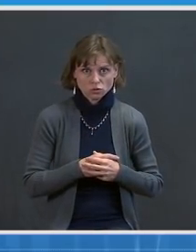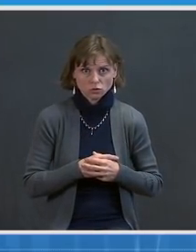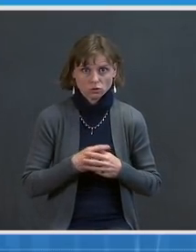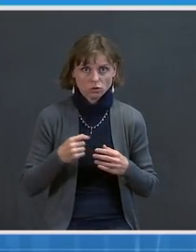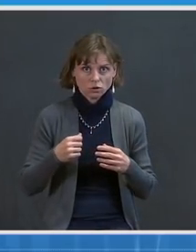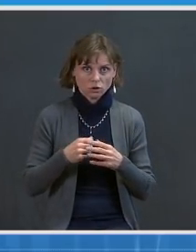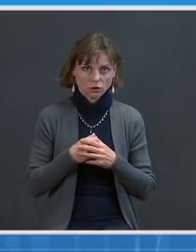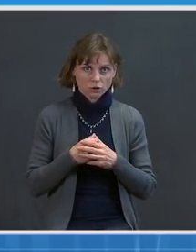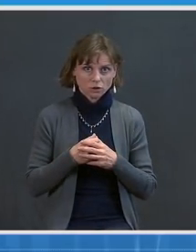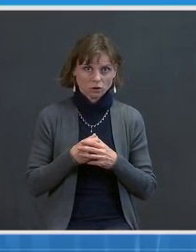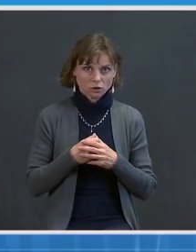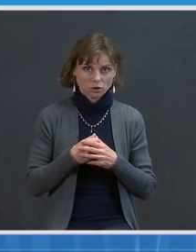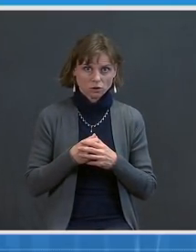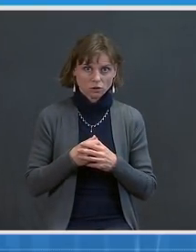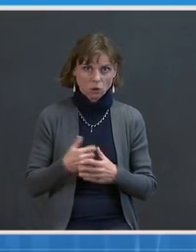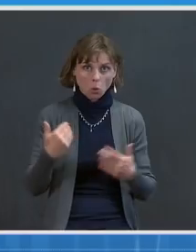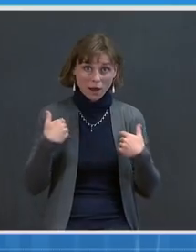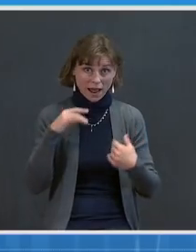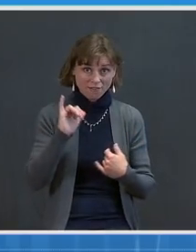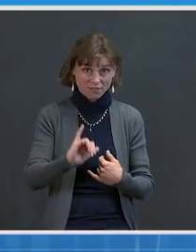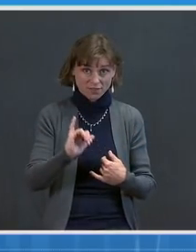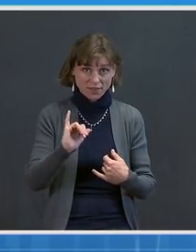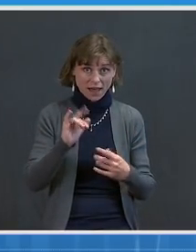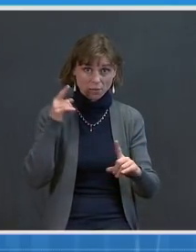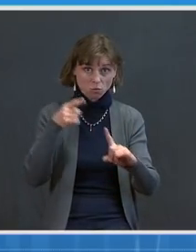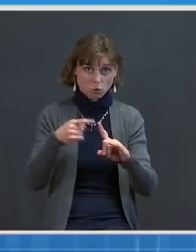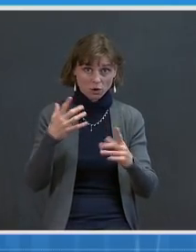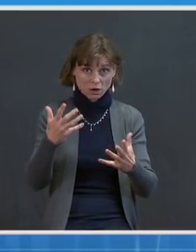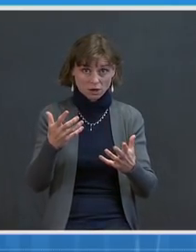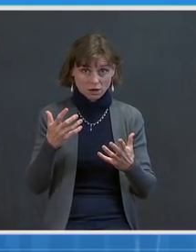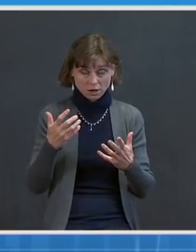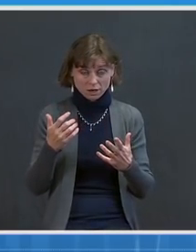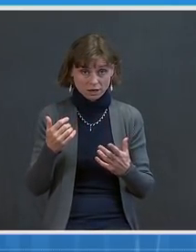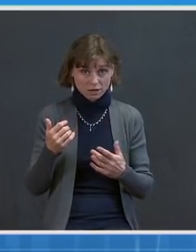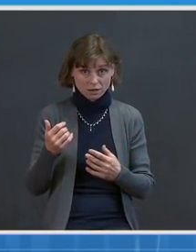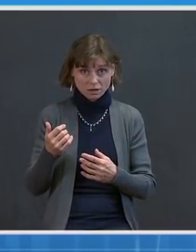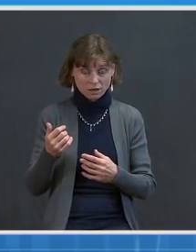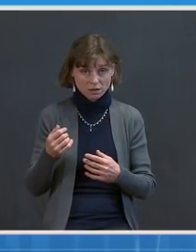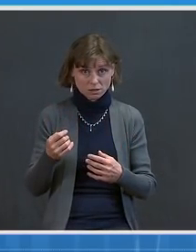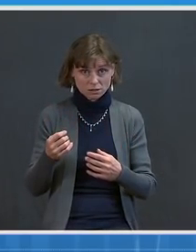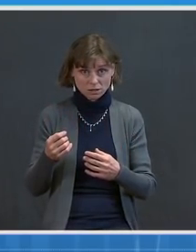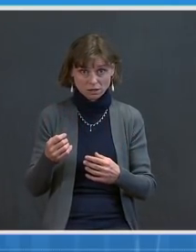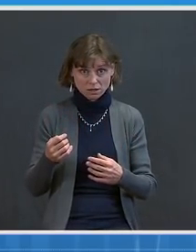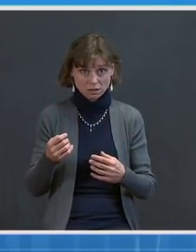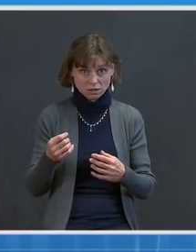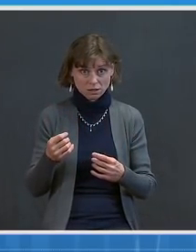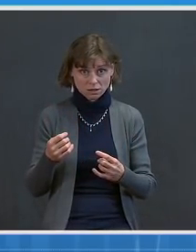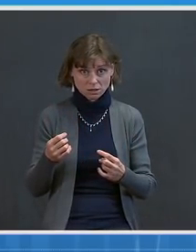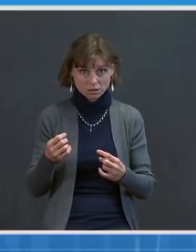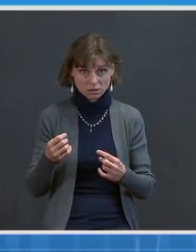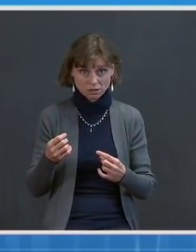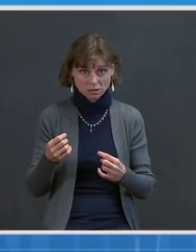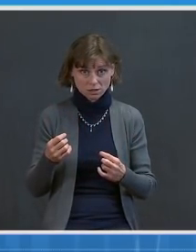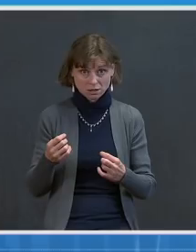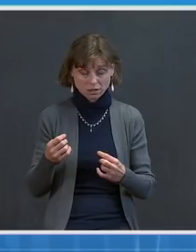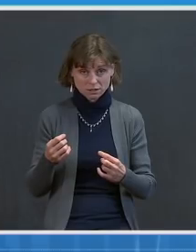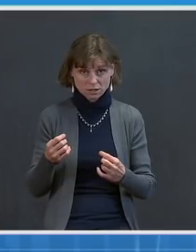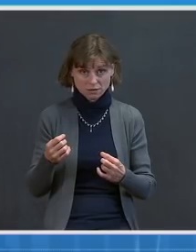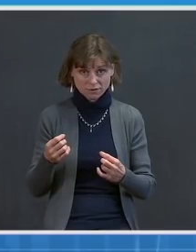you know, where we have that inflection point. We want to have a lot of vaccine out there and we want to have a lot of people who want it.